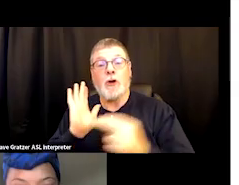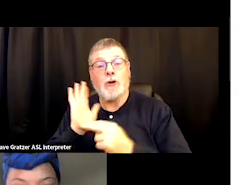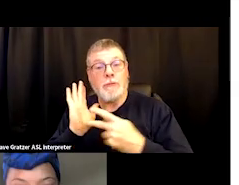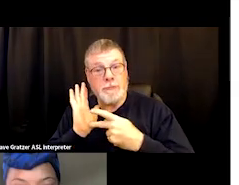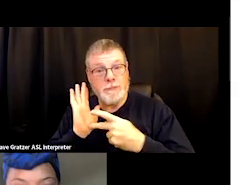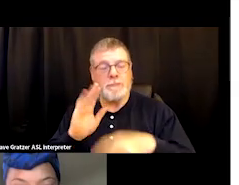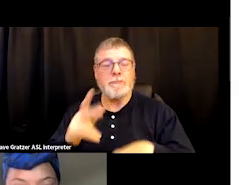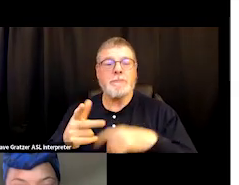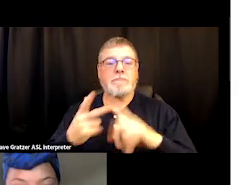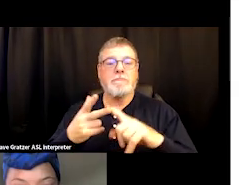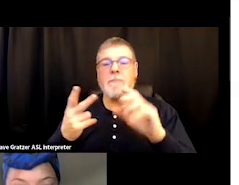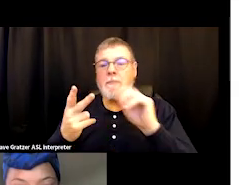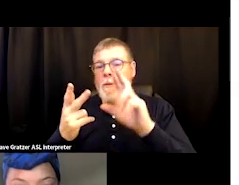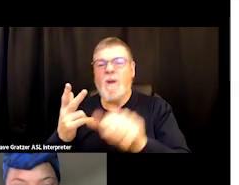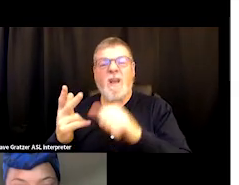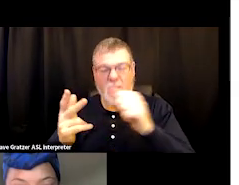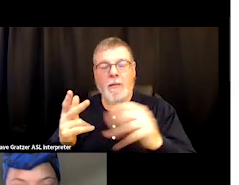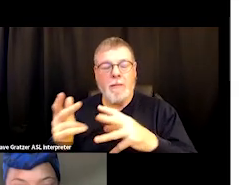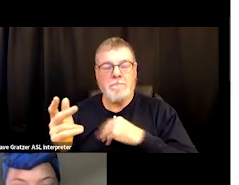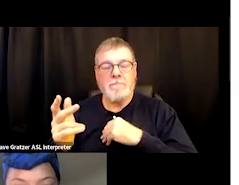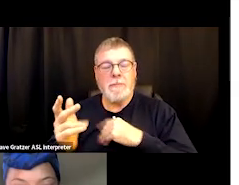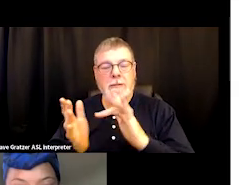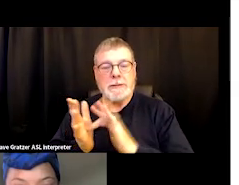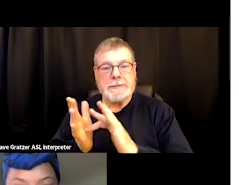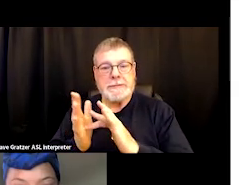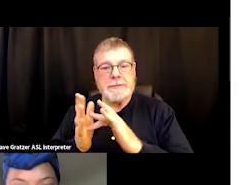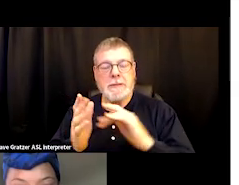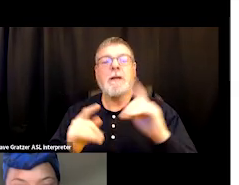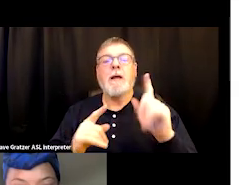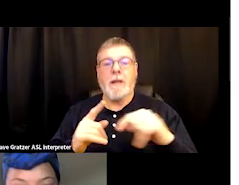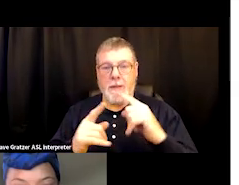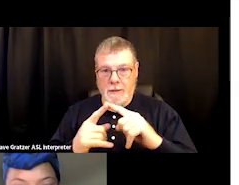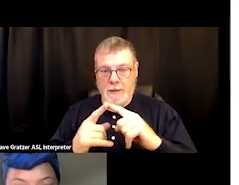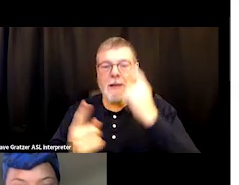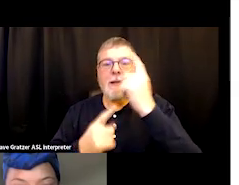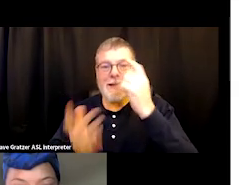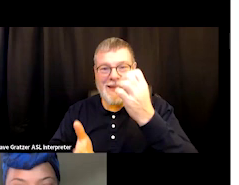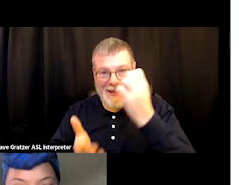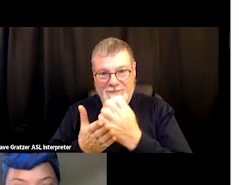or other medical acceptable medical source, then it is considered medical evidence by DDS.